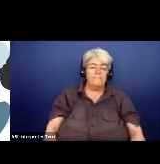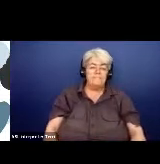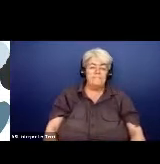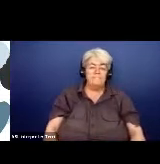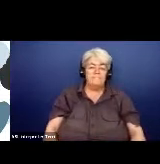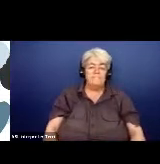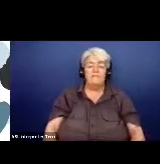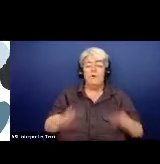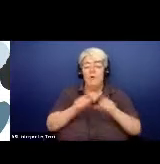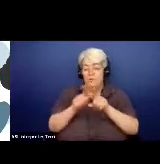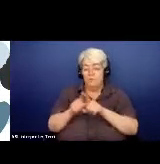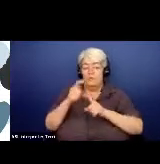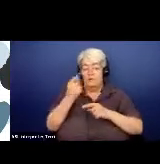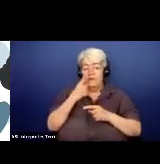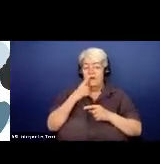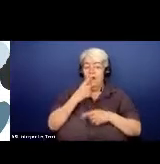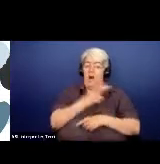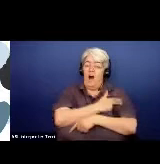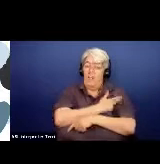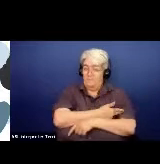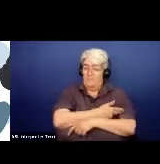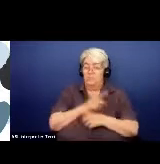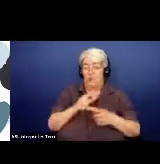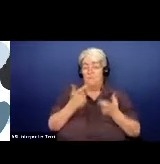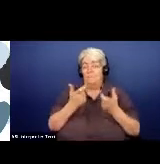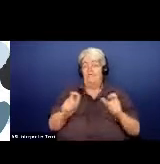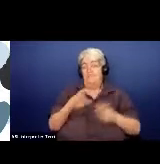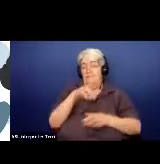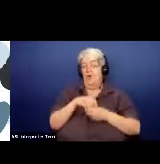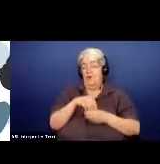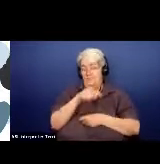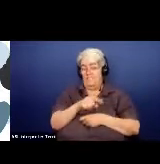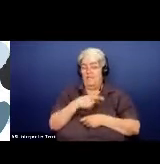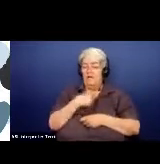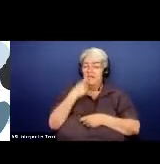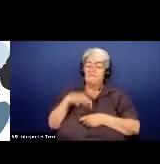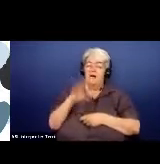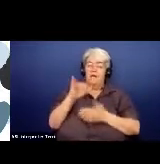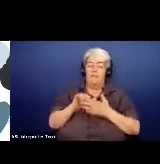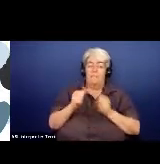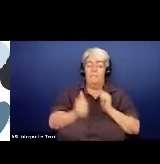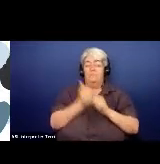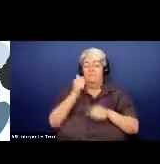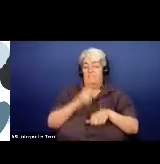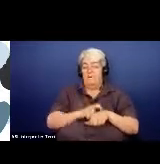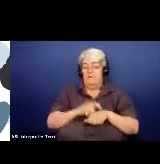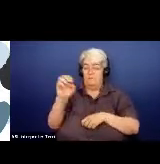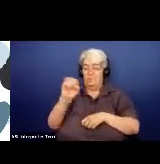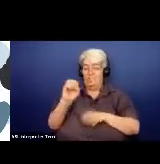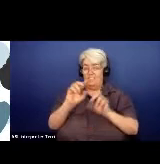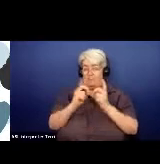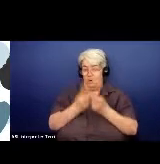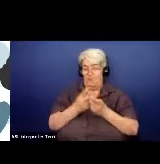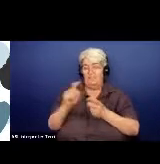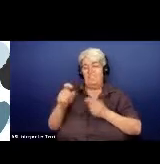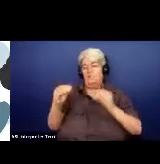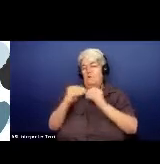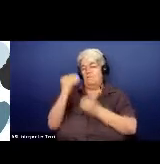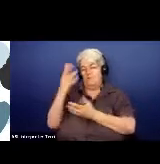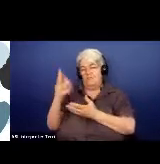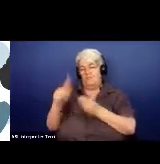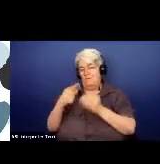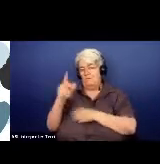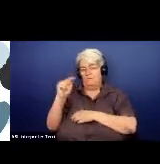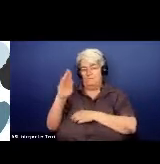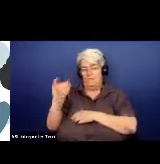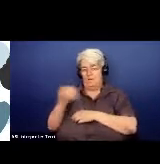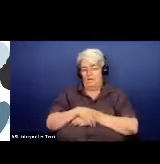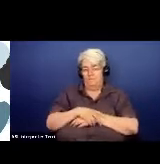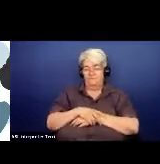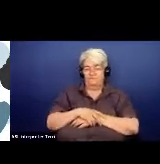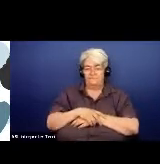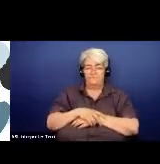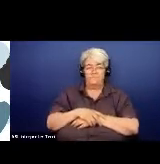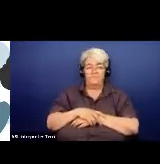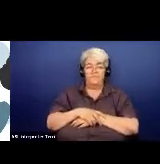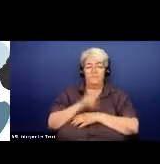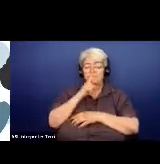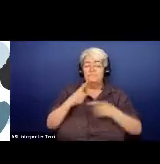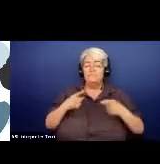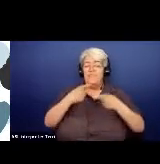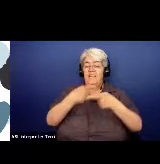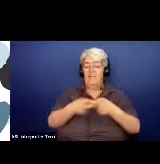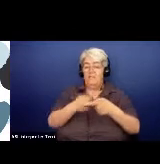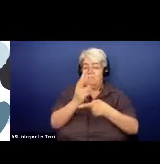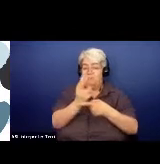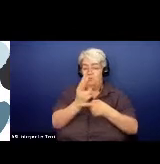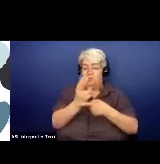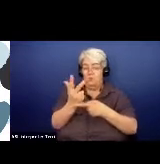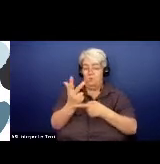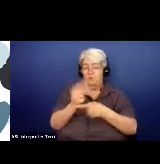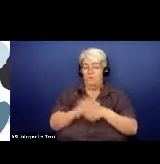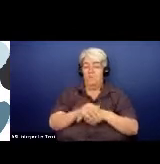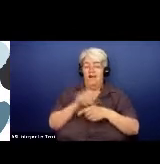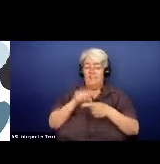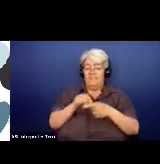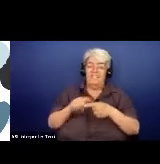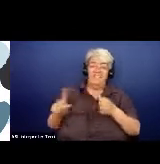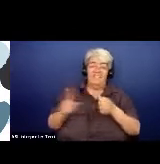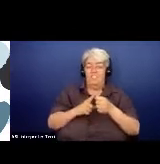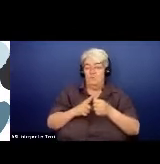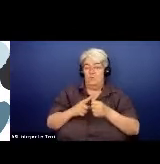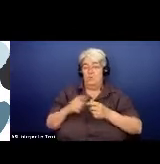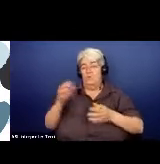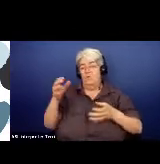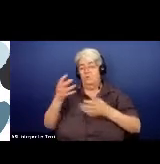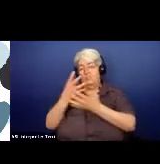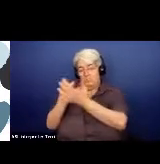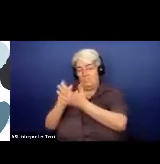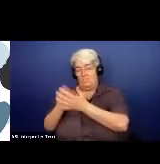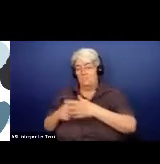also say that hospitals are big part of that. They are getting into the court hearing. I